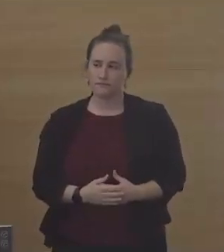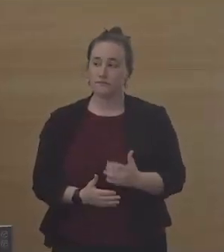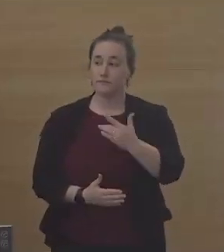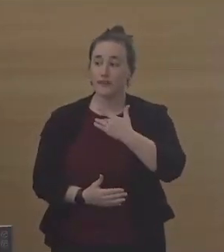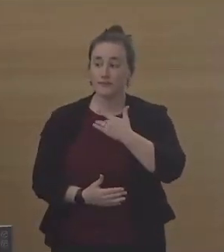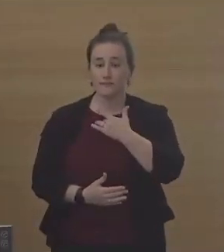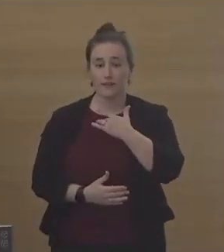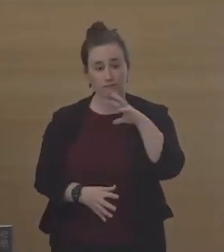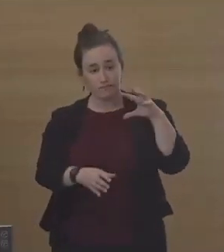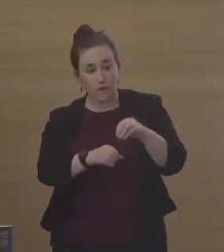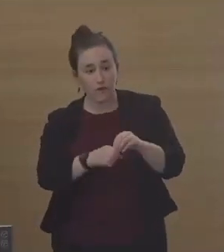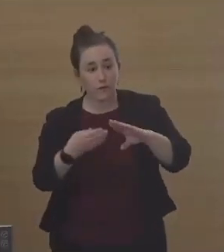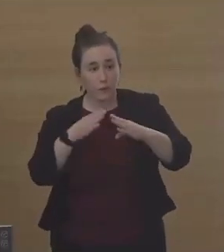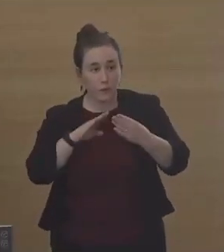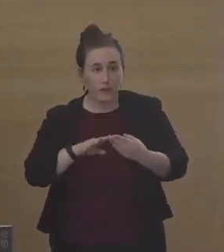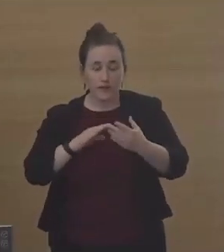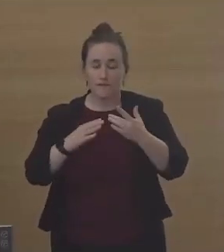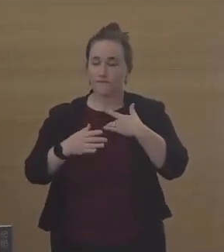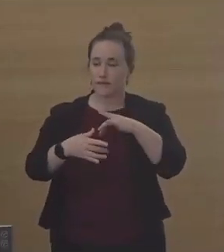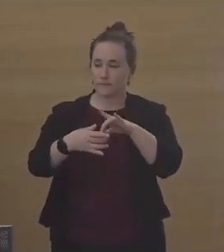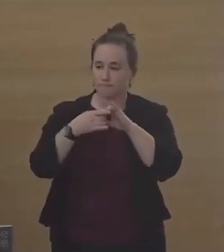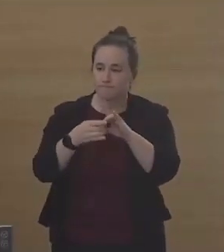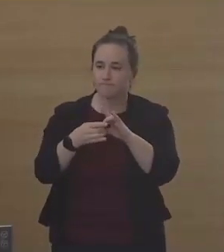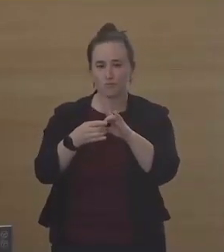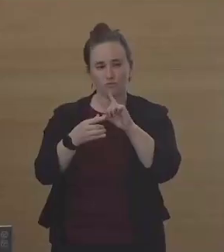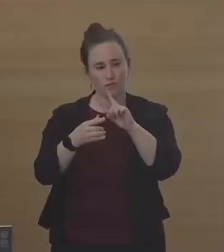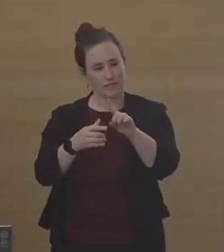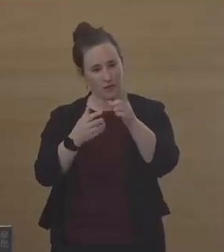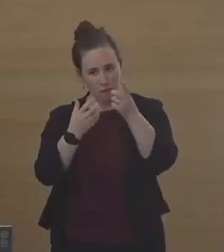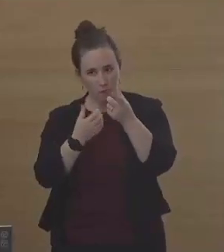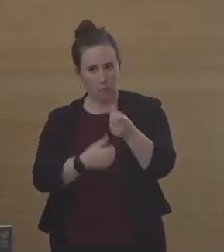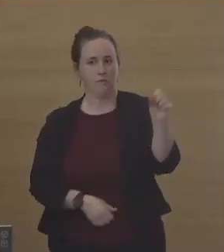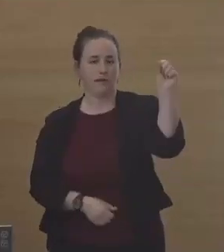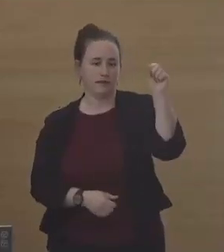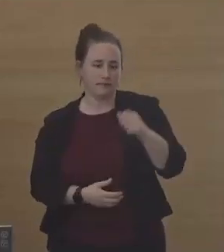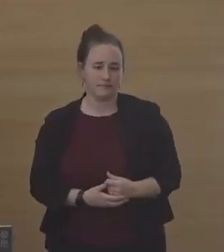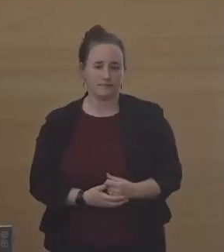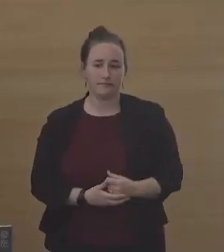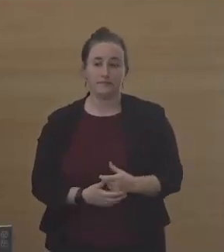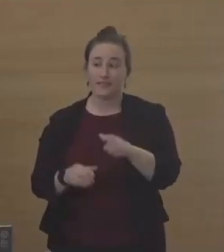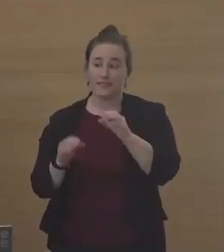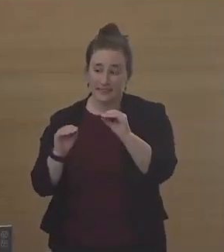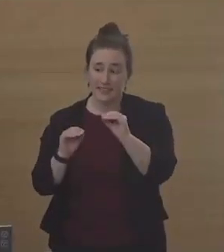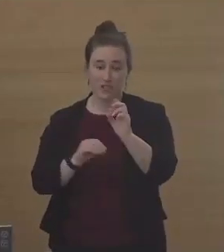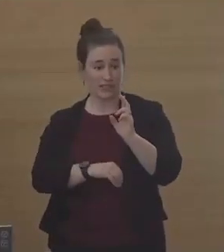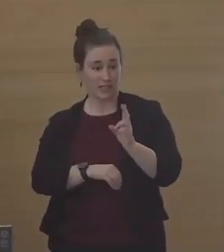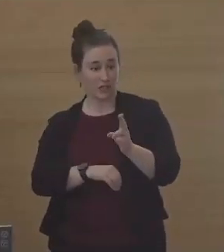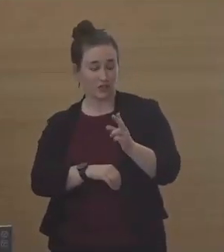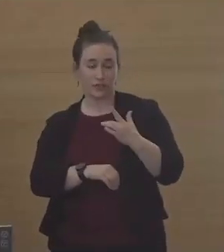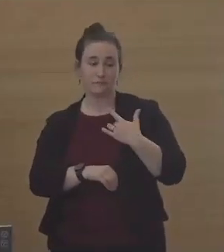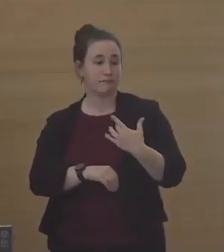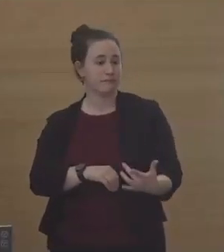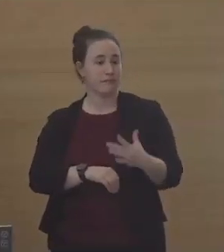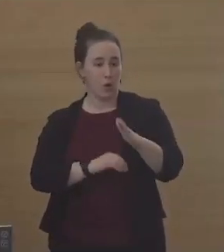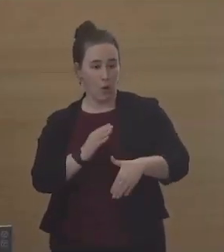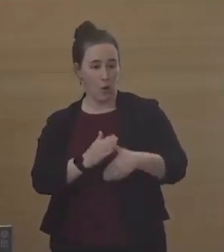a community and you're part of a movement. When we teach history, we're leaving out an entire population of